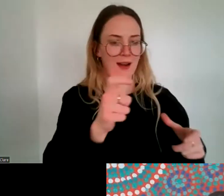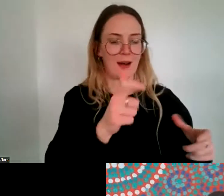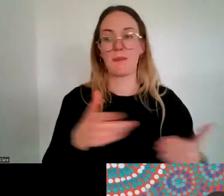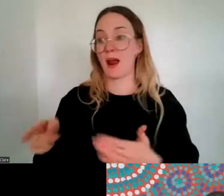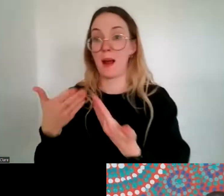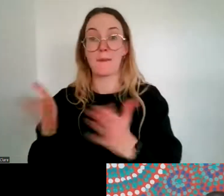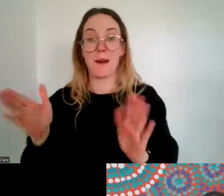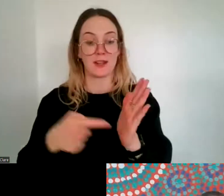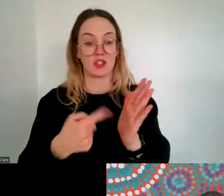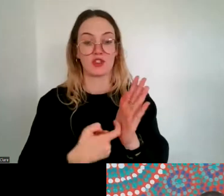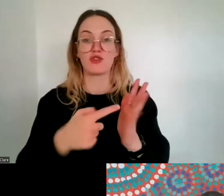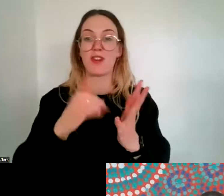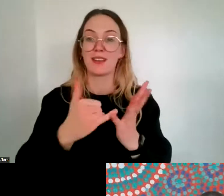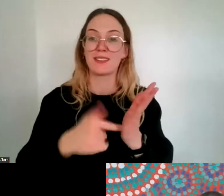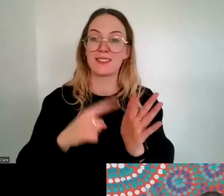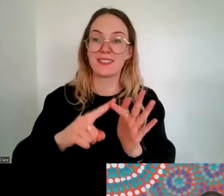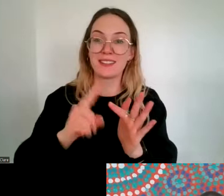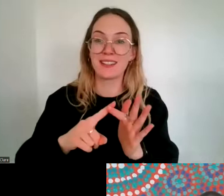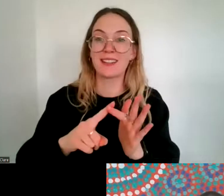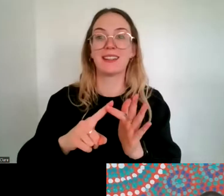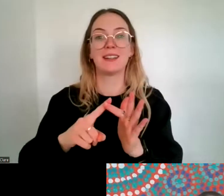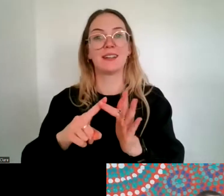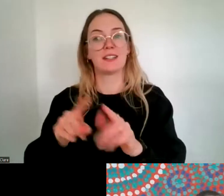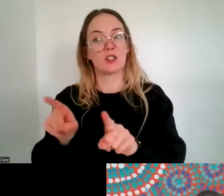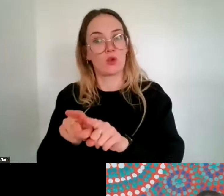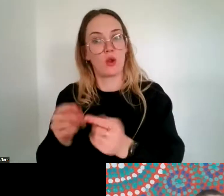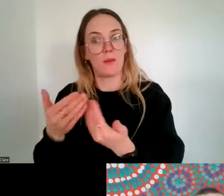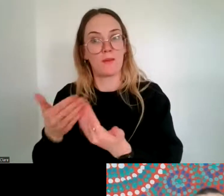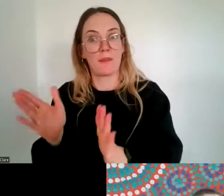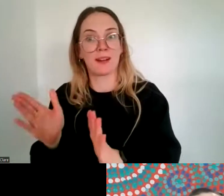statutory entity performing other functions, but it only be appointed as an administrator,